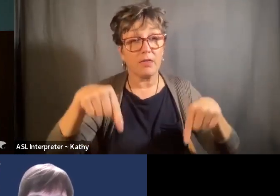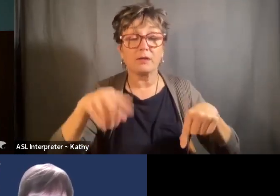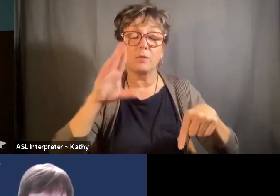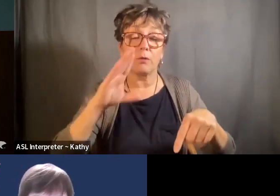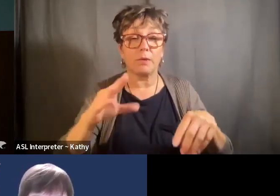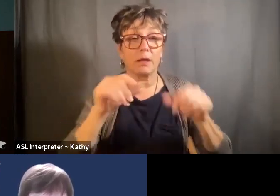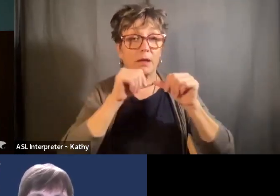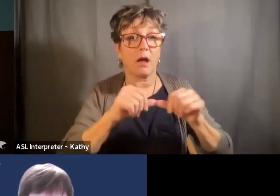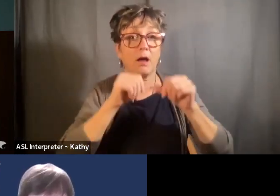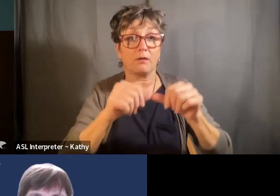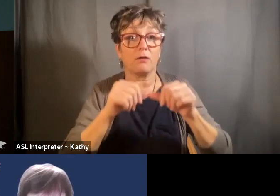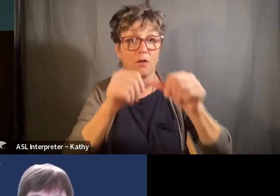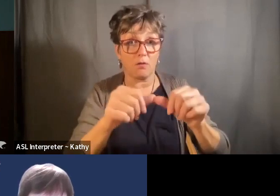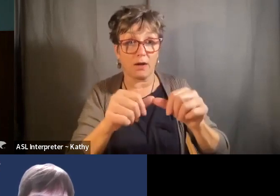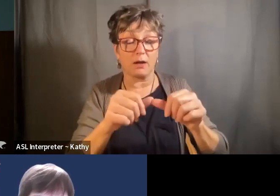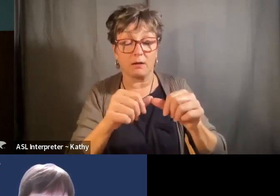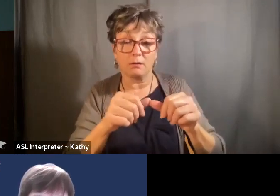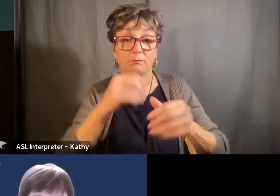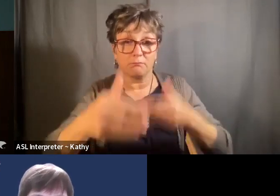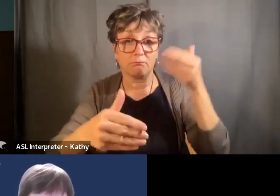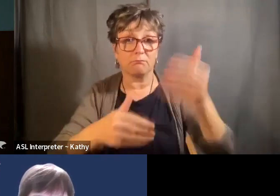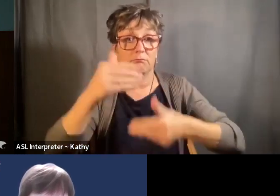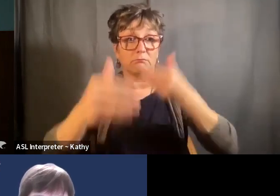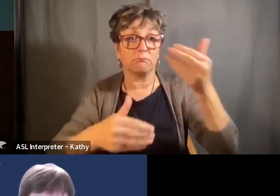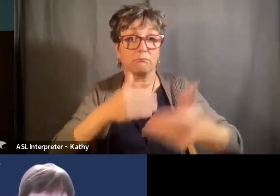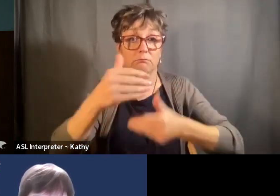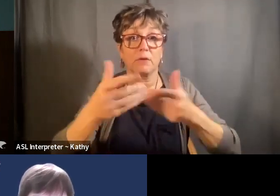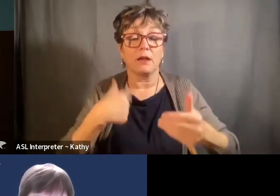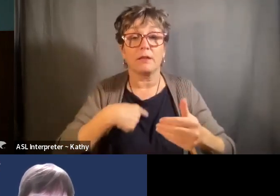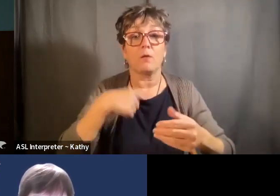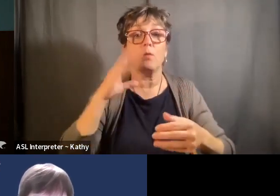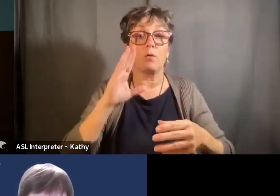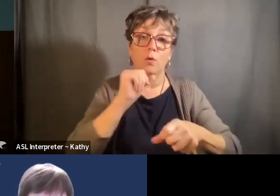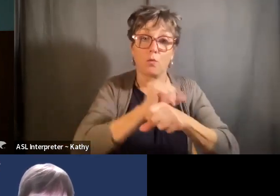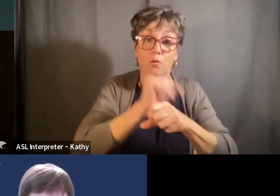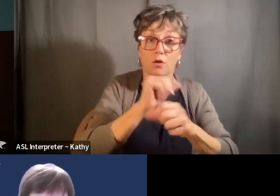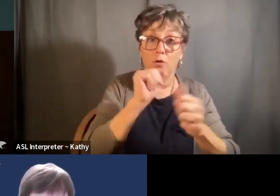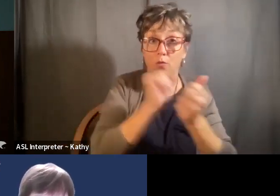initiative that, you know, we'll do alongside the community. Where we are here, Nancy O'Donnell our